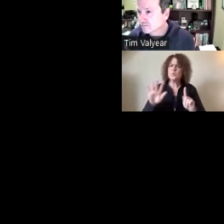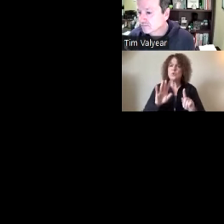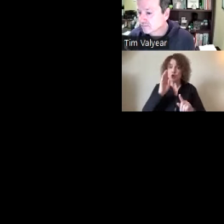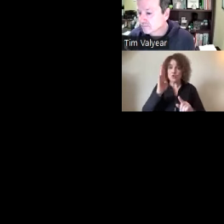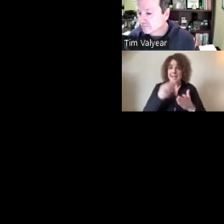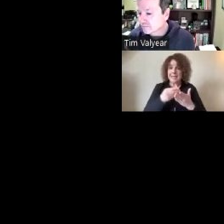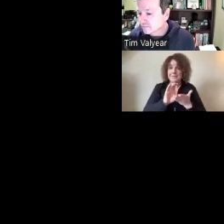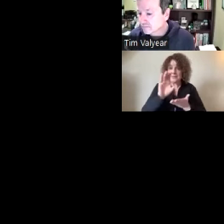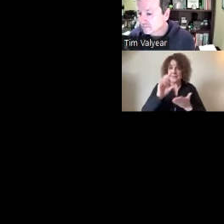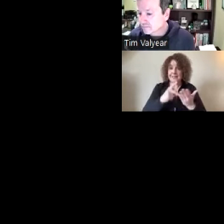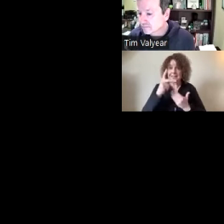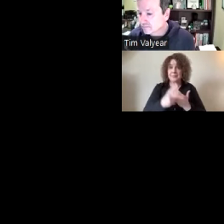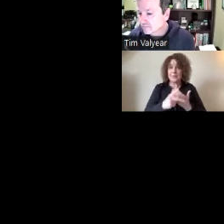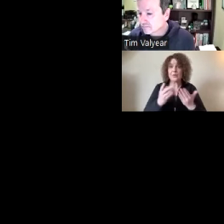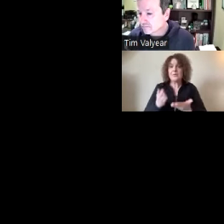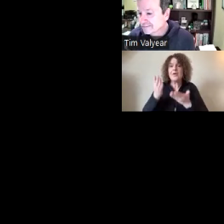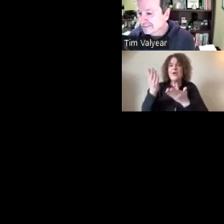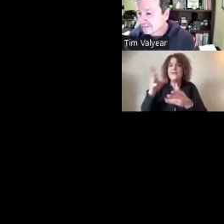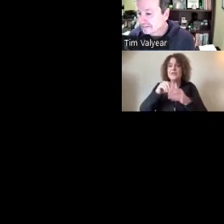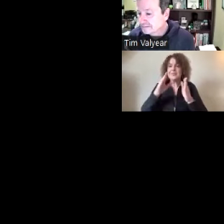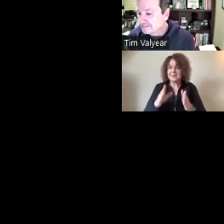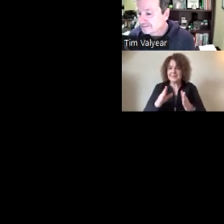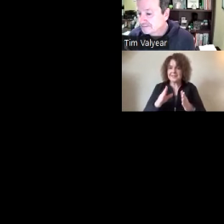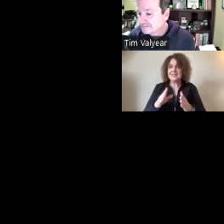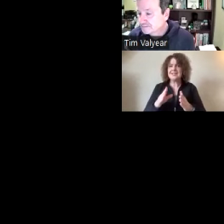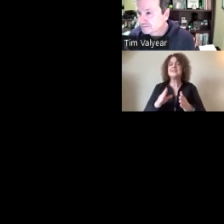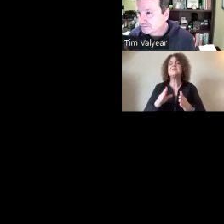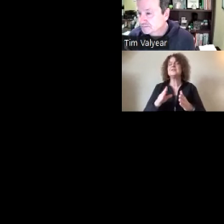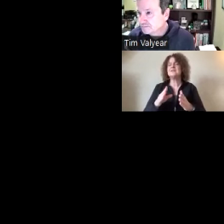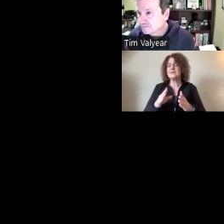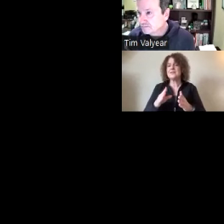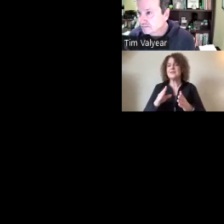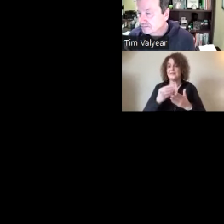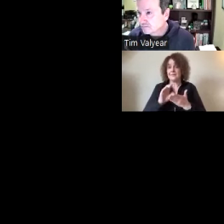direct funding. A few months ago, I think about a month or